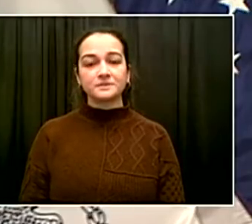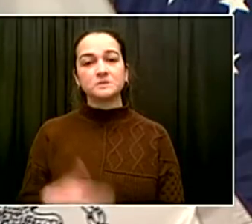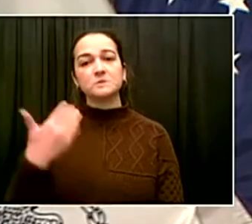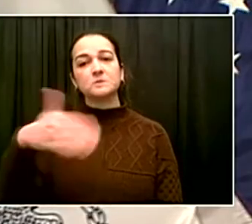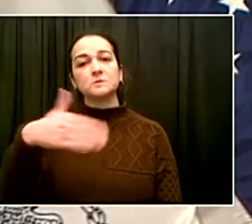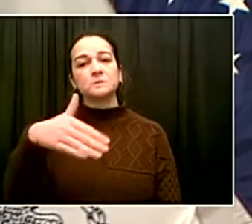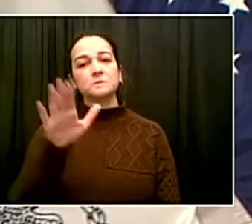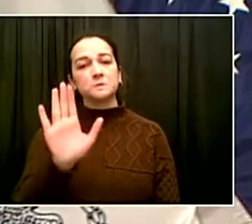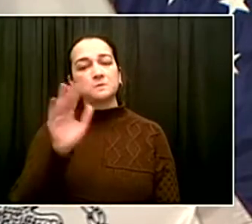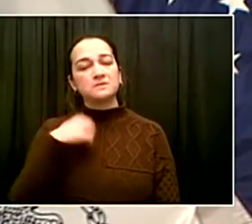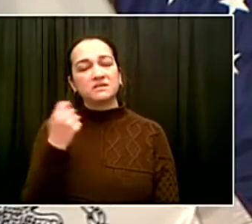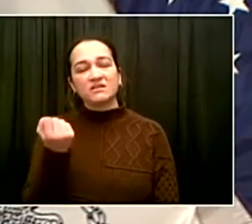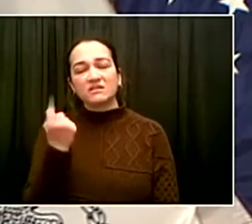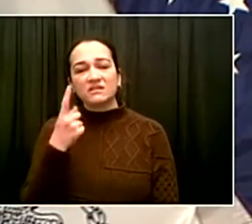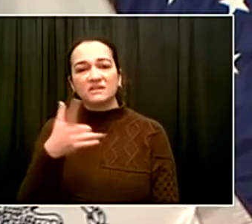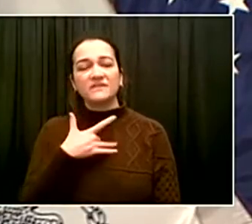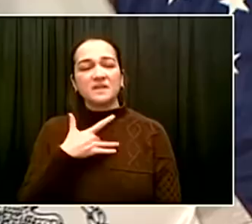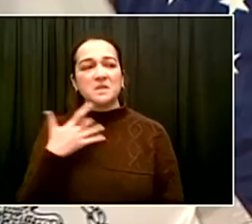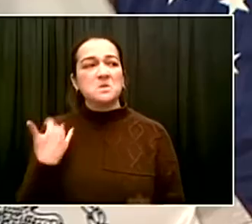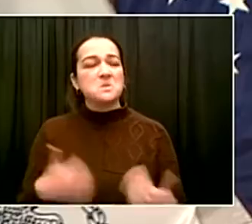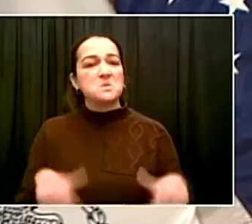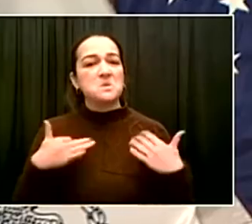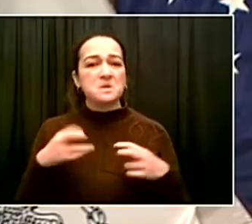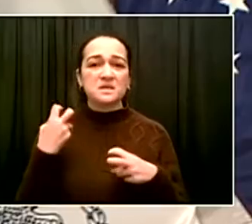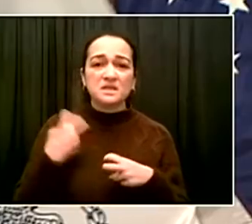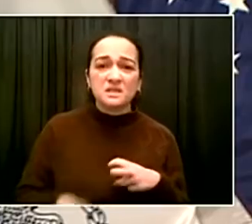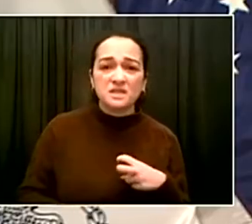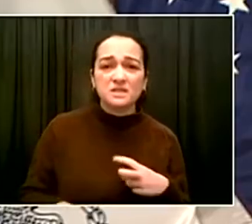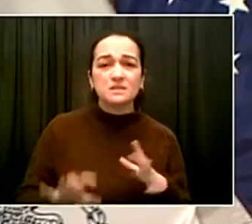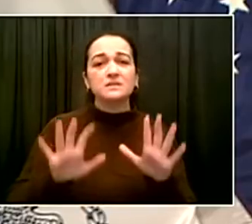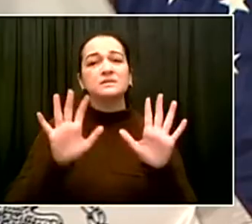HAVE BEEN BLESSED EVEN WITH